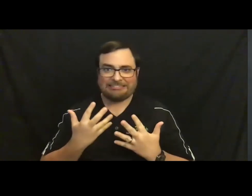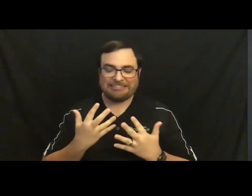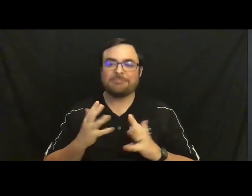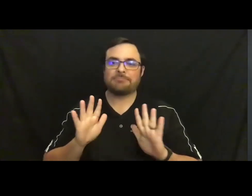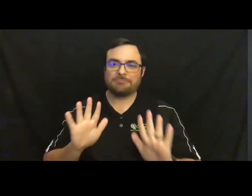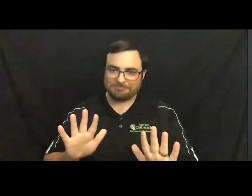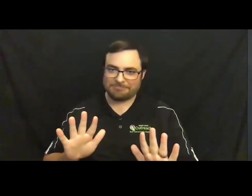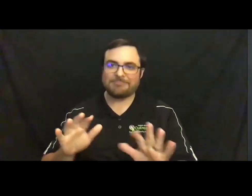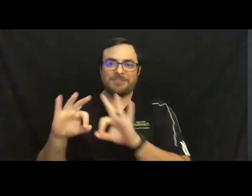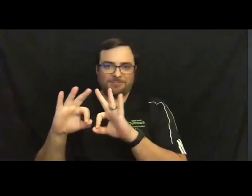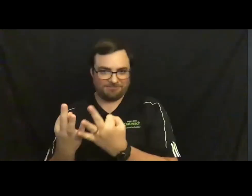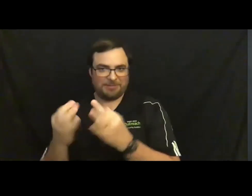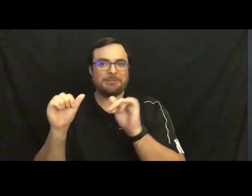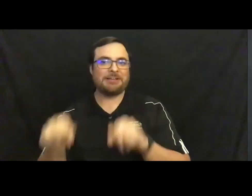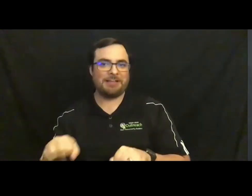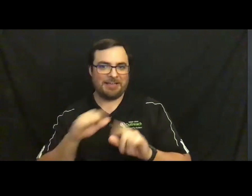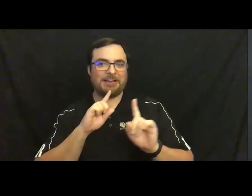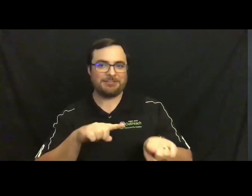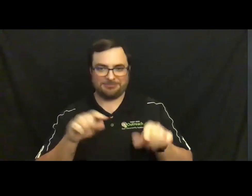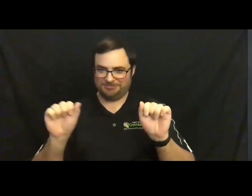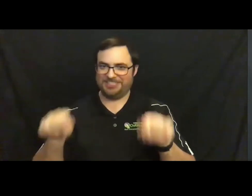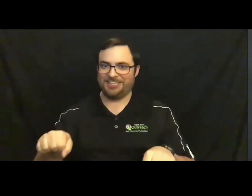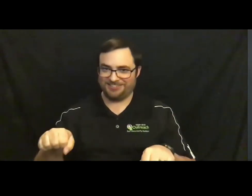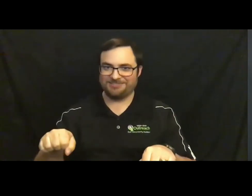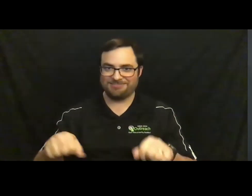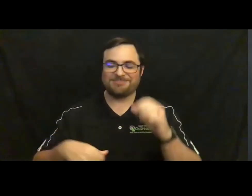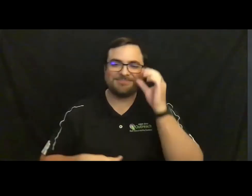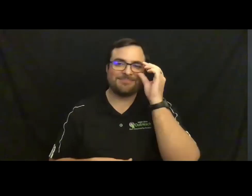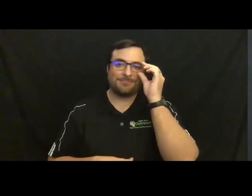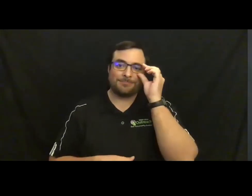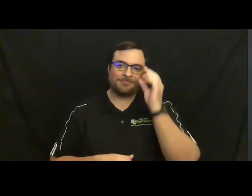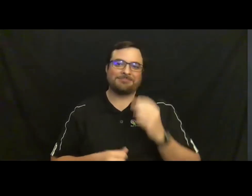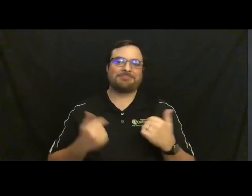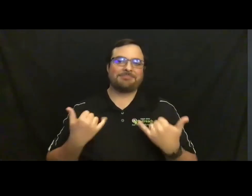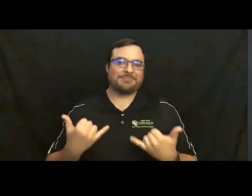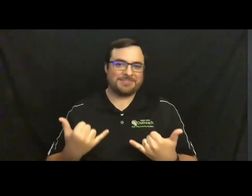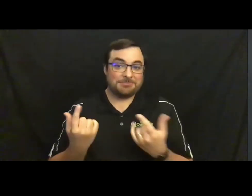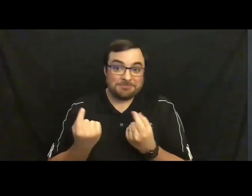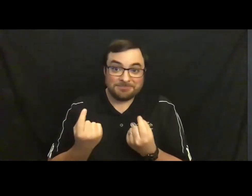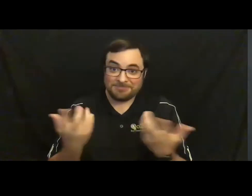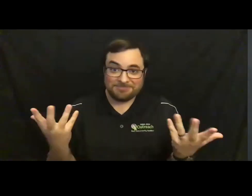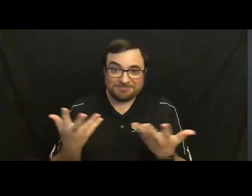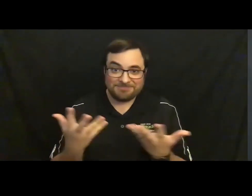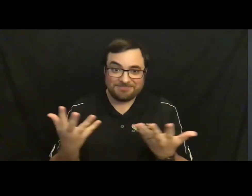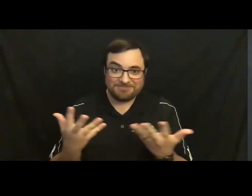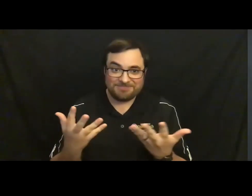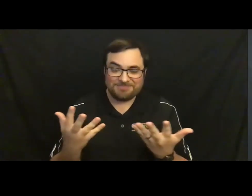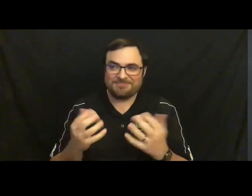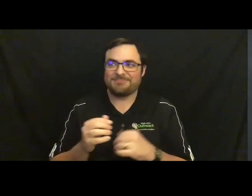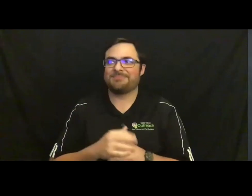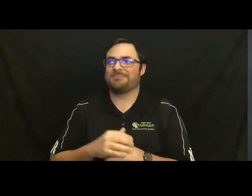welcome to also share that answer. So what I'm going to ask you to do right now is in